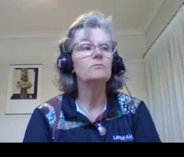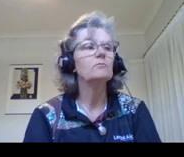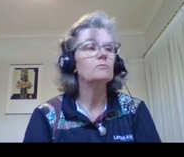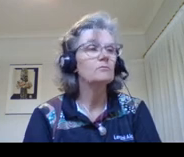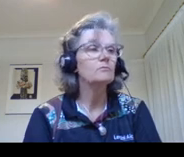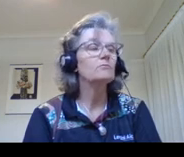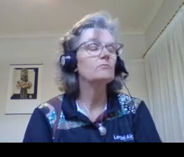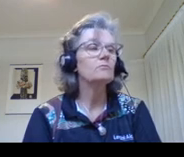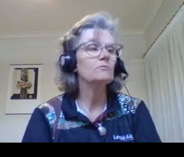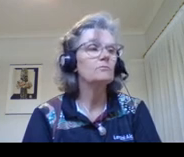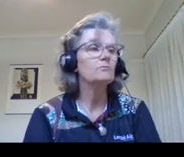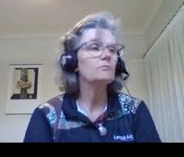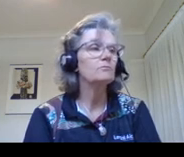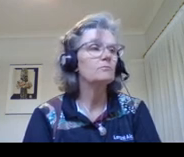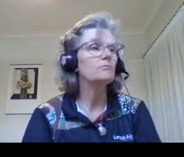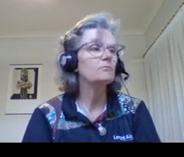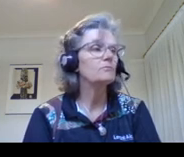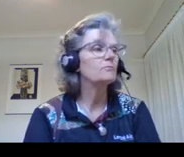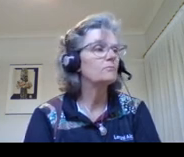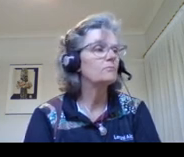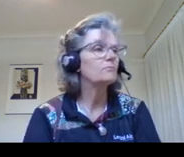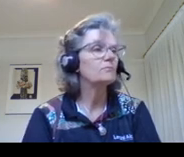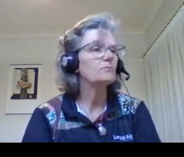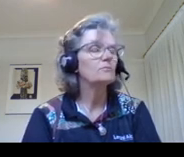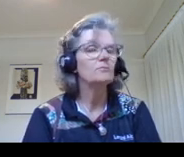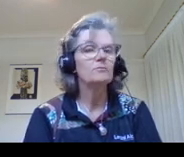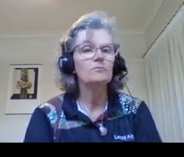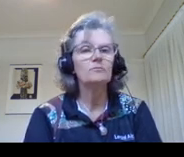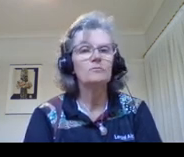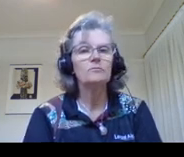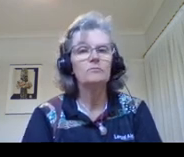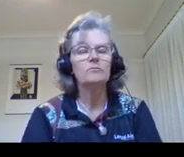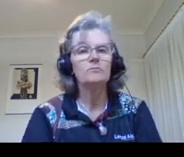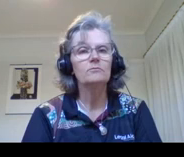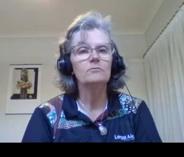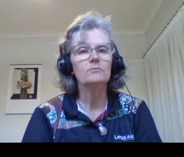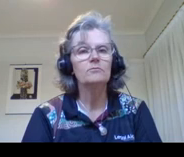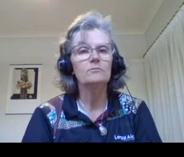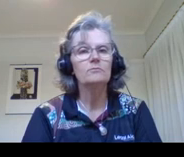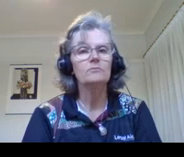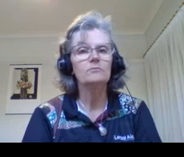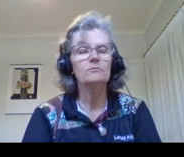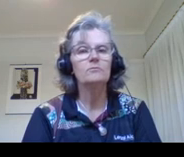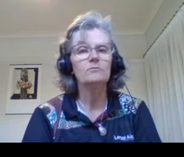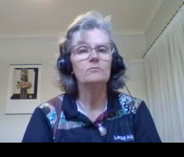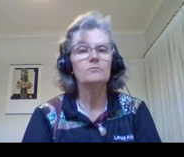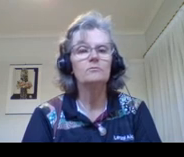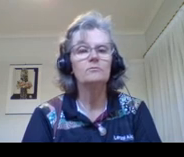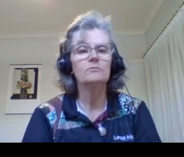can see the example on screen now that that's quite commonly how it looks if you if you spend